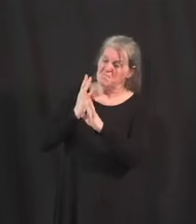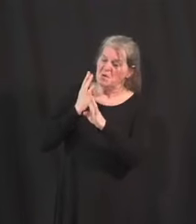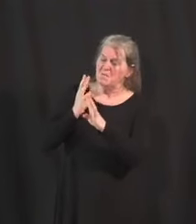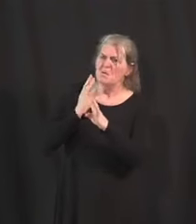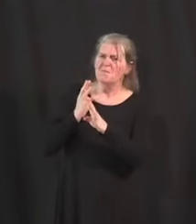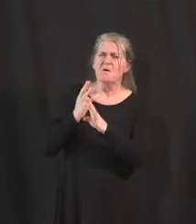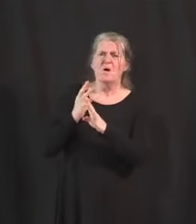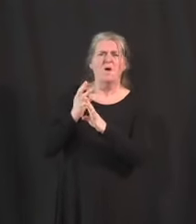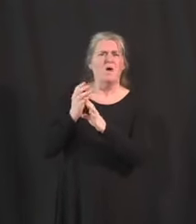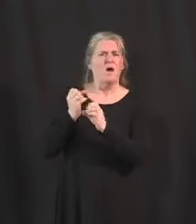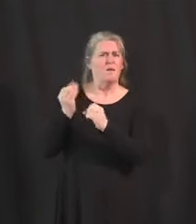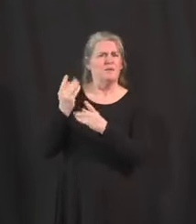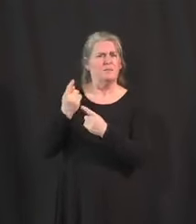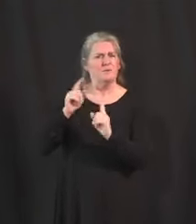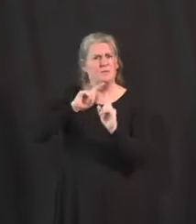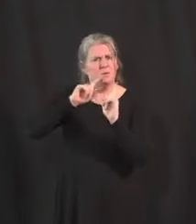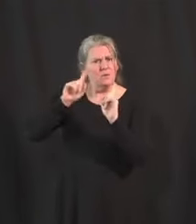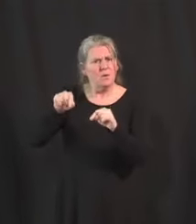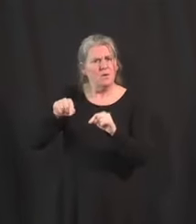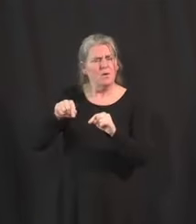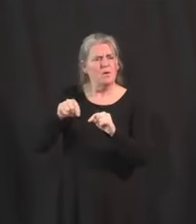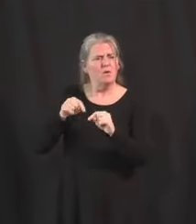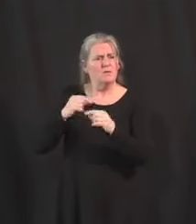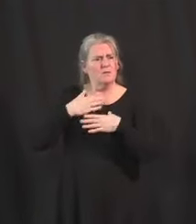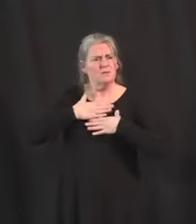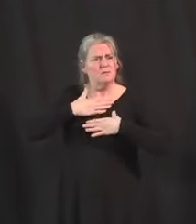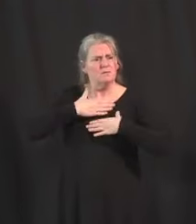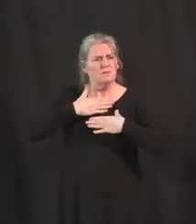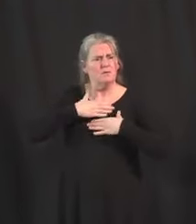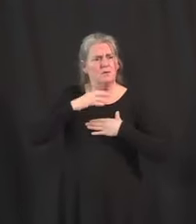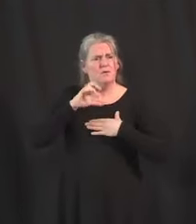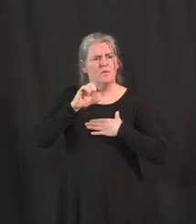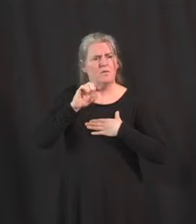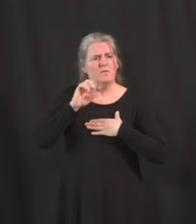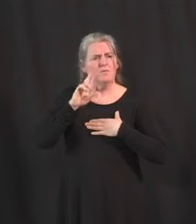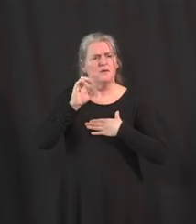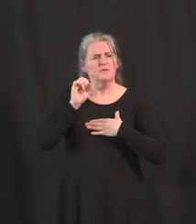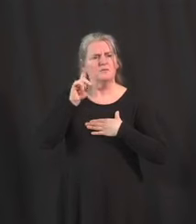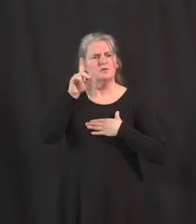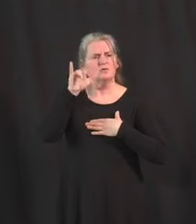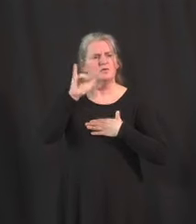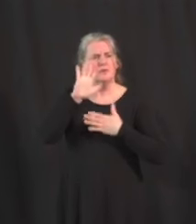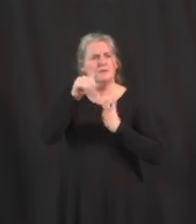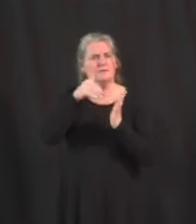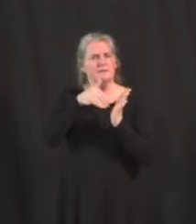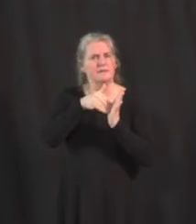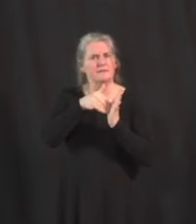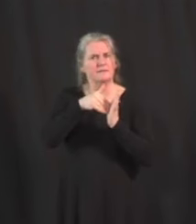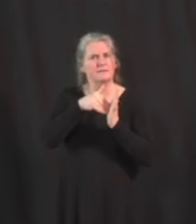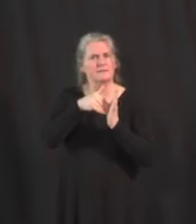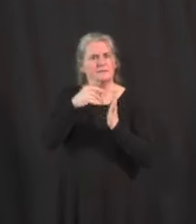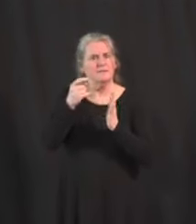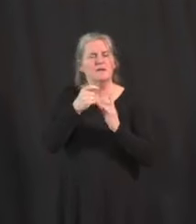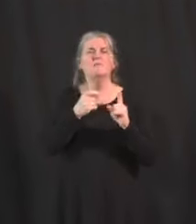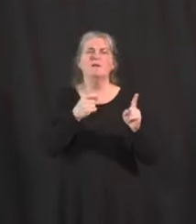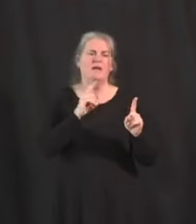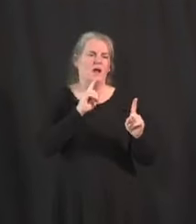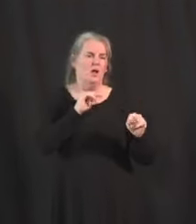BEEN GOING TO THE RESPIRATORY CENTRE? SO I'LL TAKE THAT QUESTION ABOUT NUMBERS OF VISITS AT THE